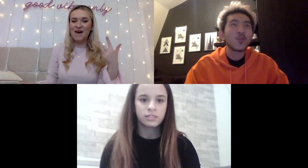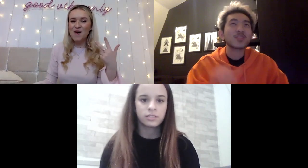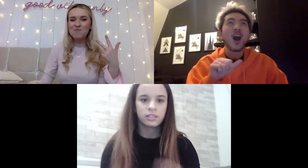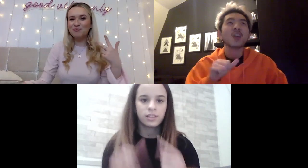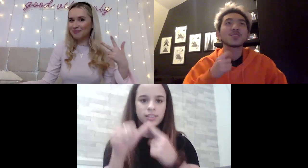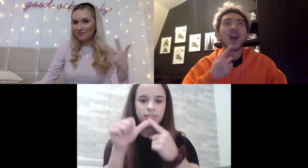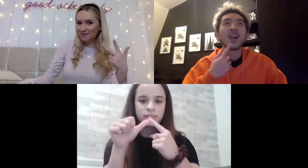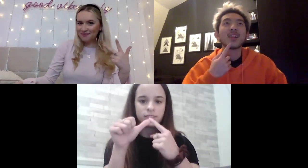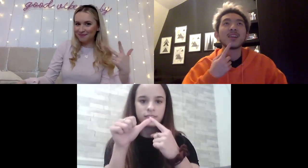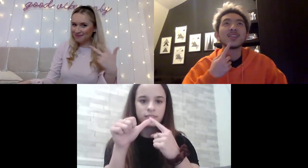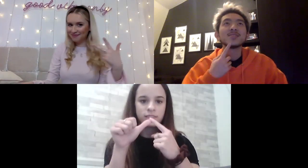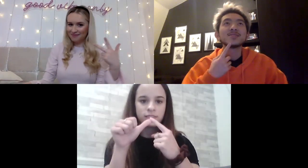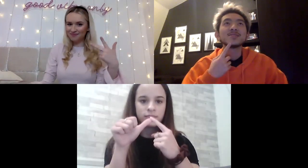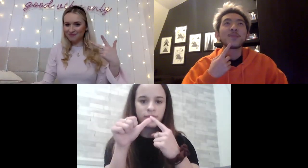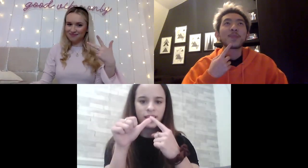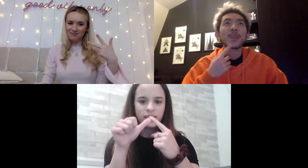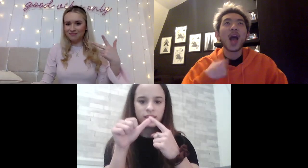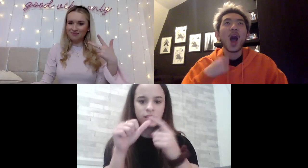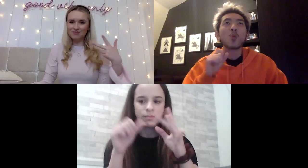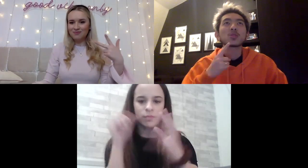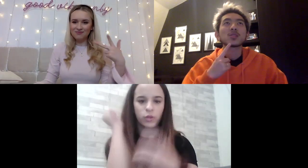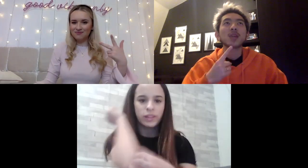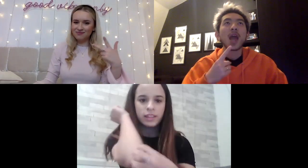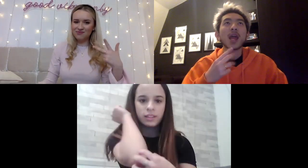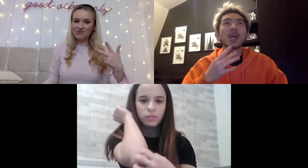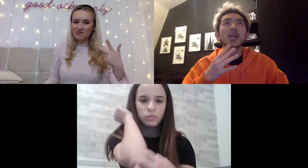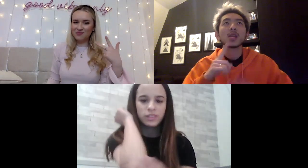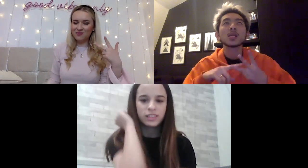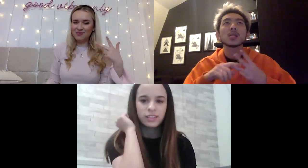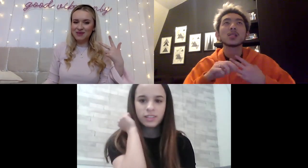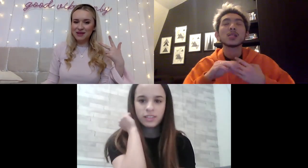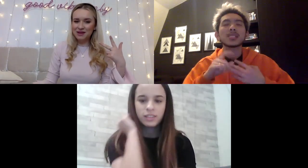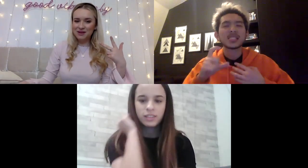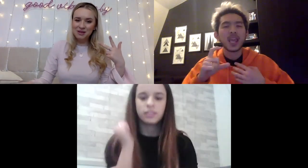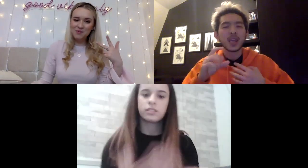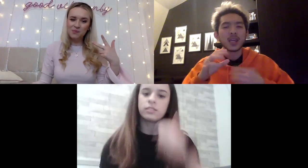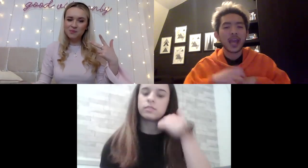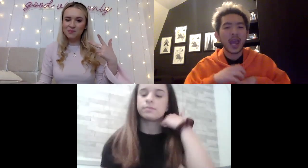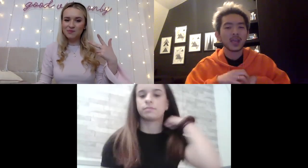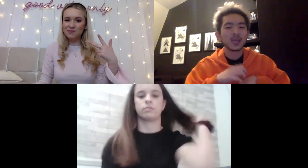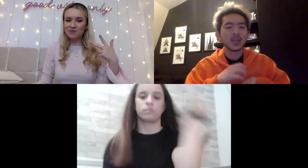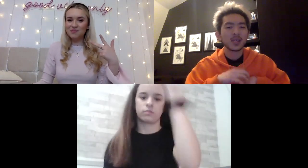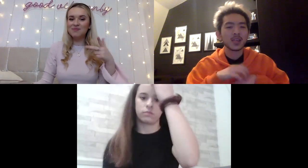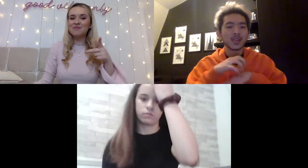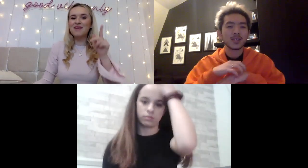B: It's so hard... I would say cake? Jem: I pick cookie